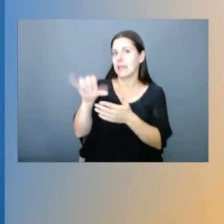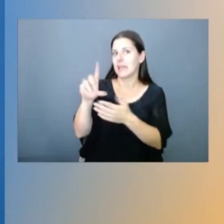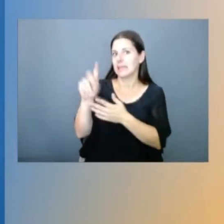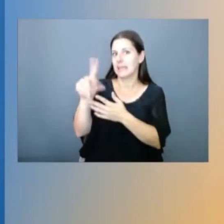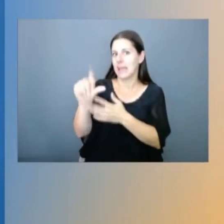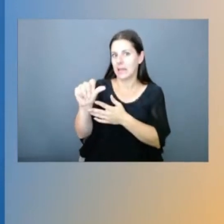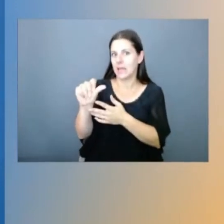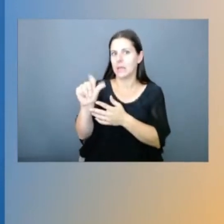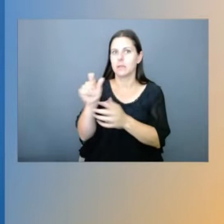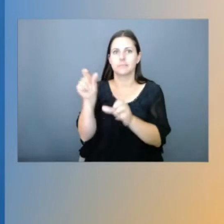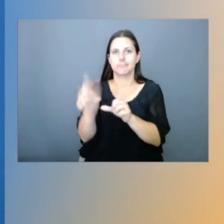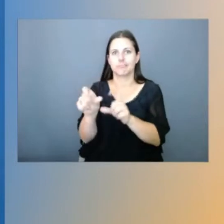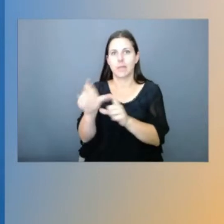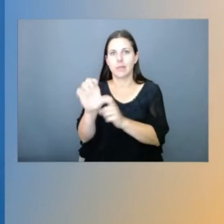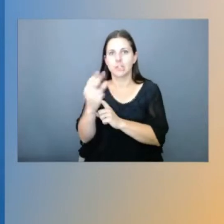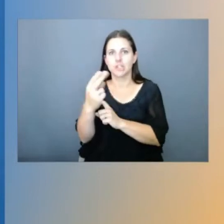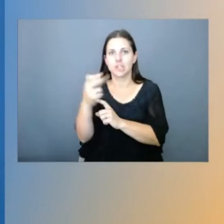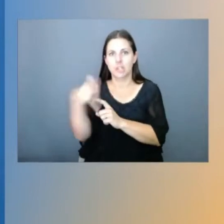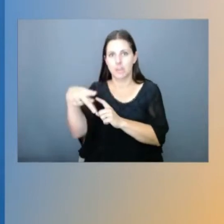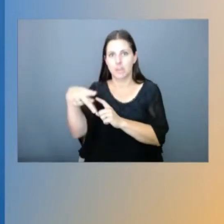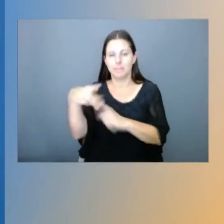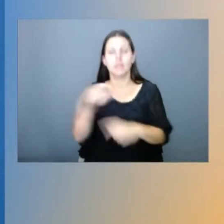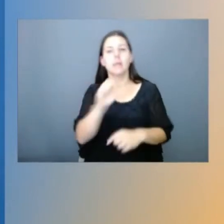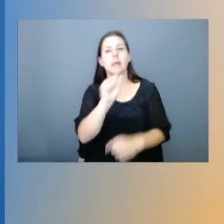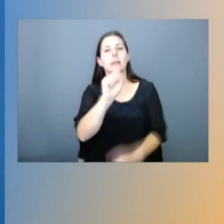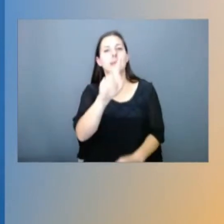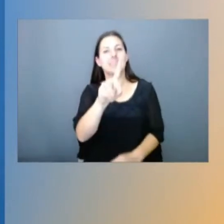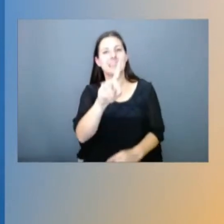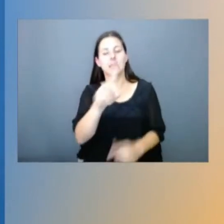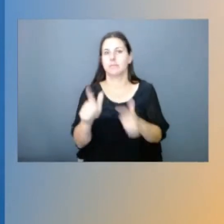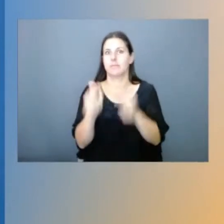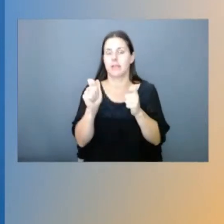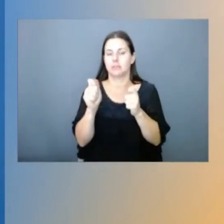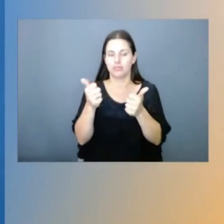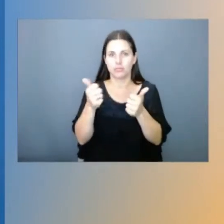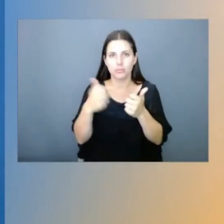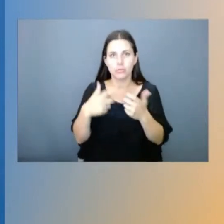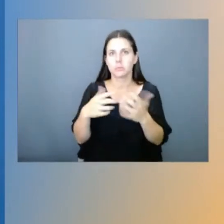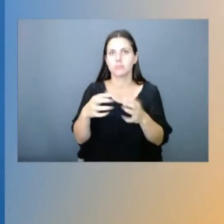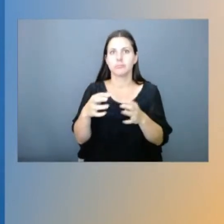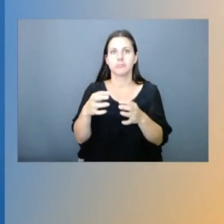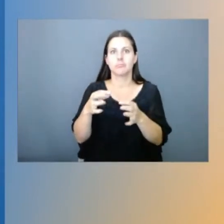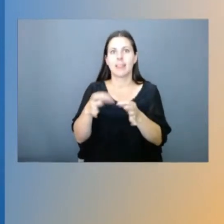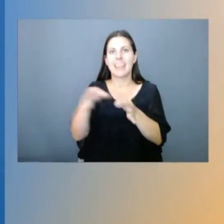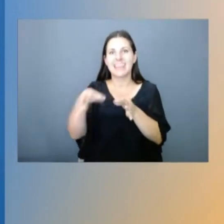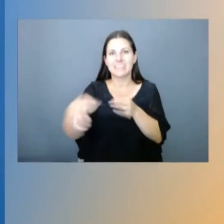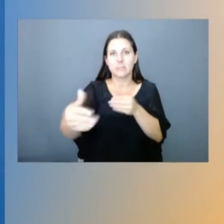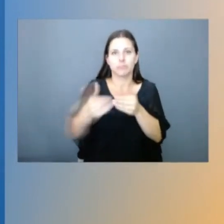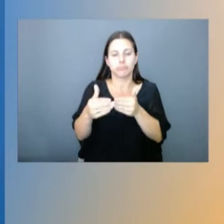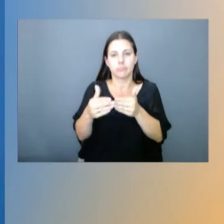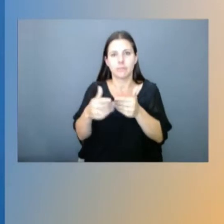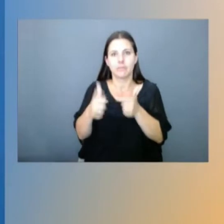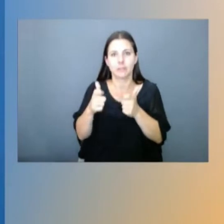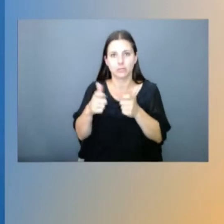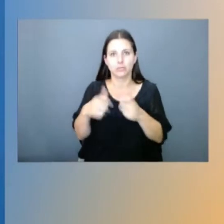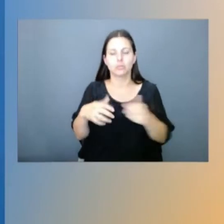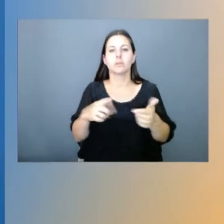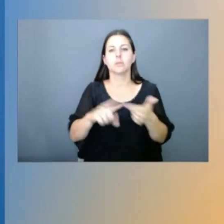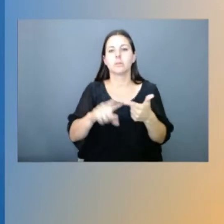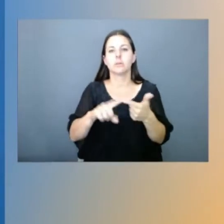That's why SSDs are significantly faster in terms of latency and deliver significantly higher amount of throughput